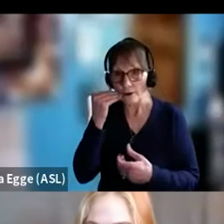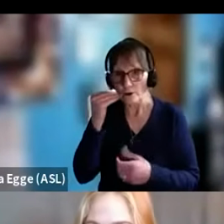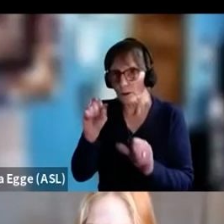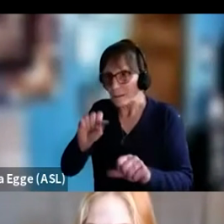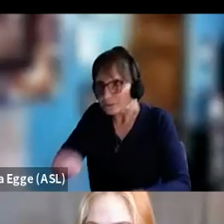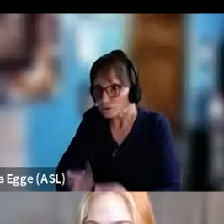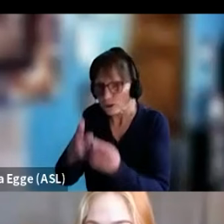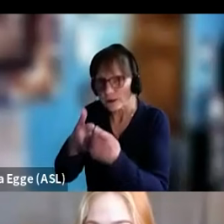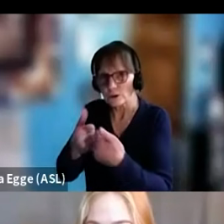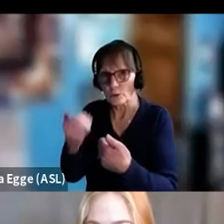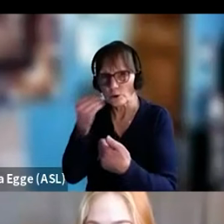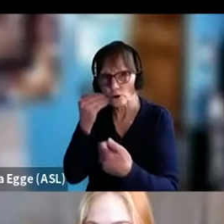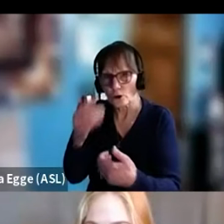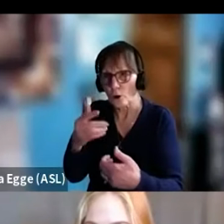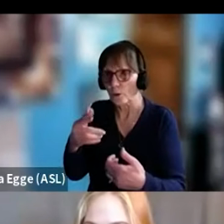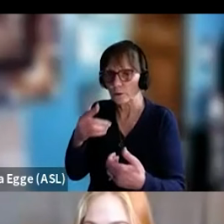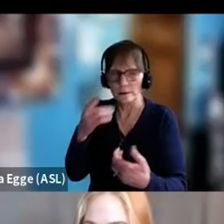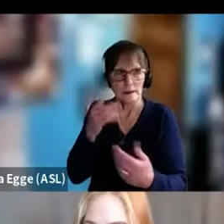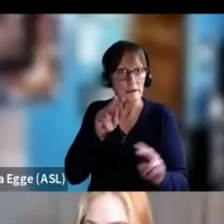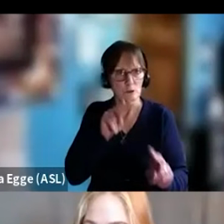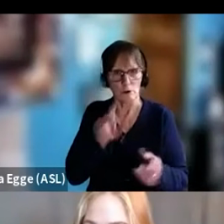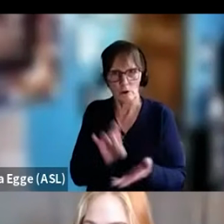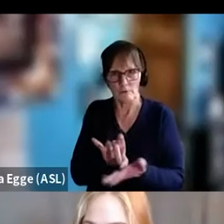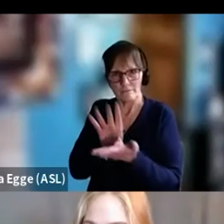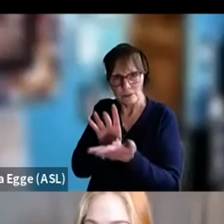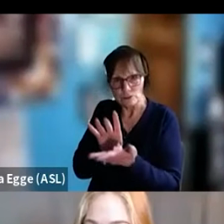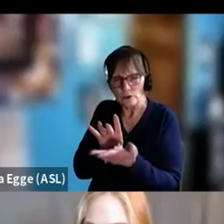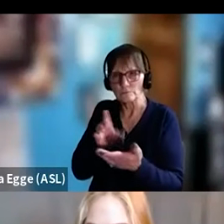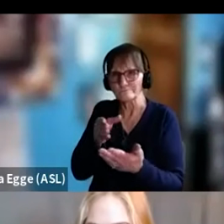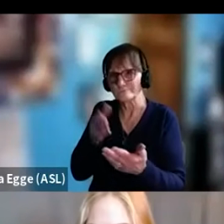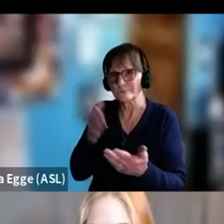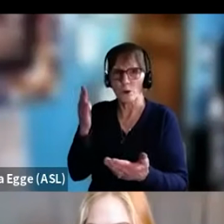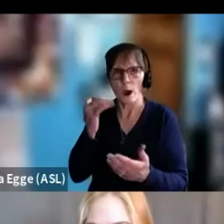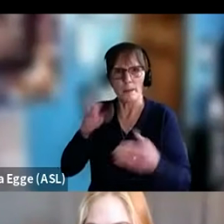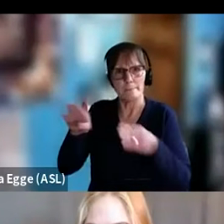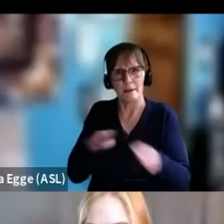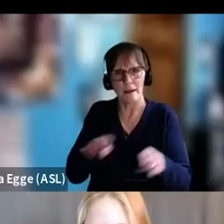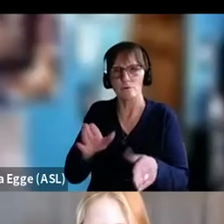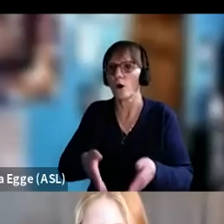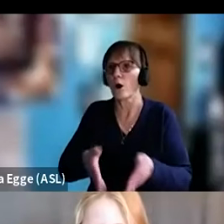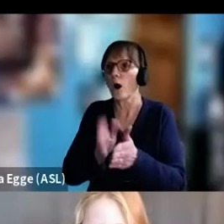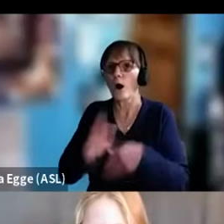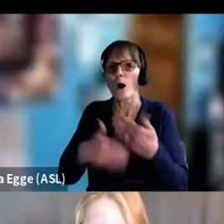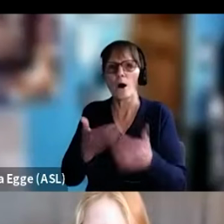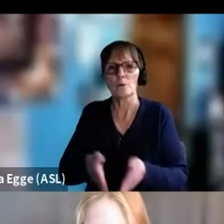when you know someone is facing eviction over a behavior. But all that we ask is that you continue to care for people